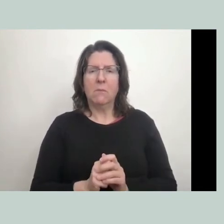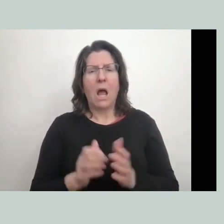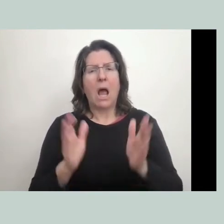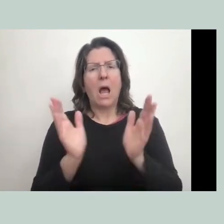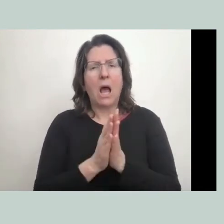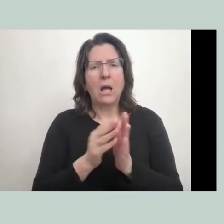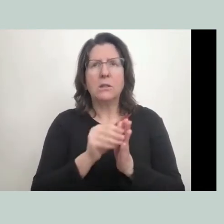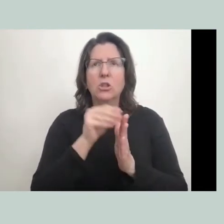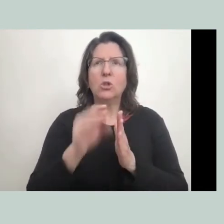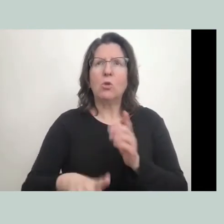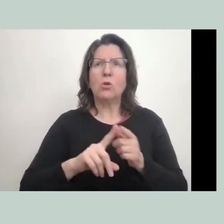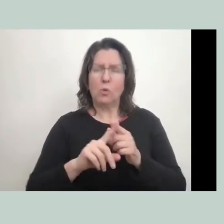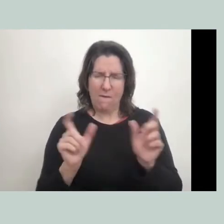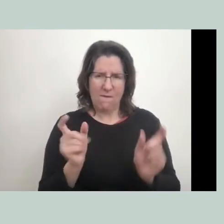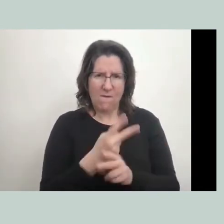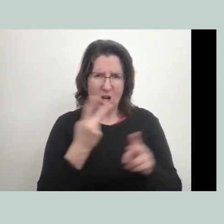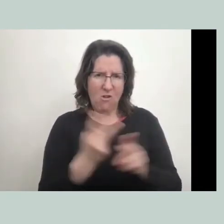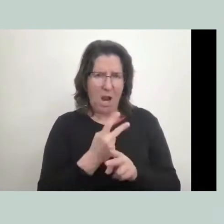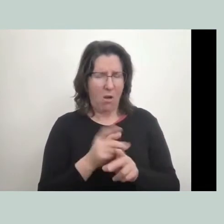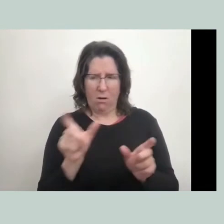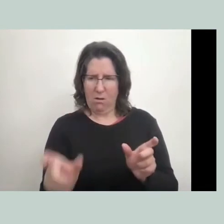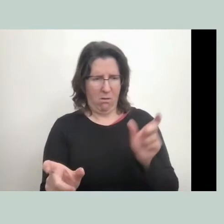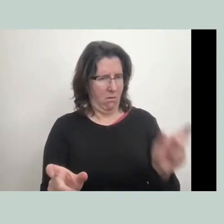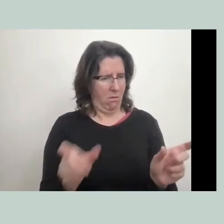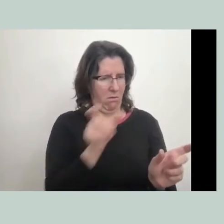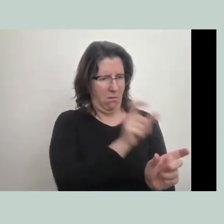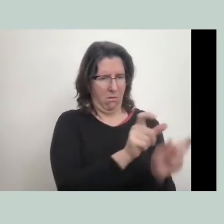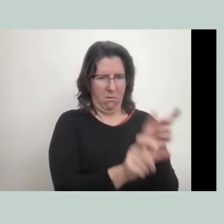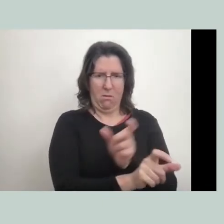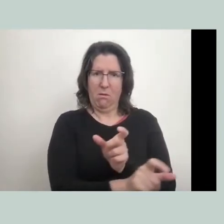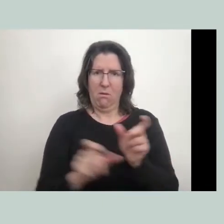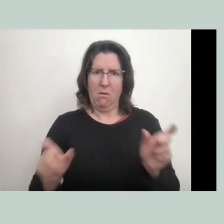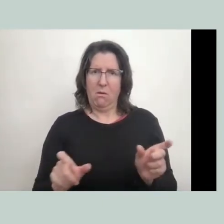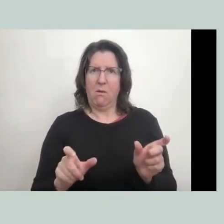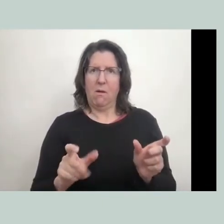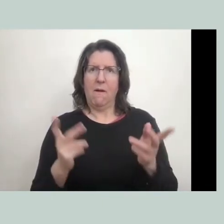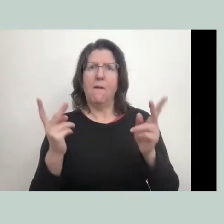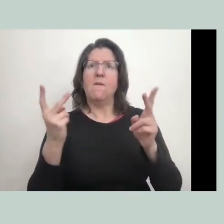You have the students work on the text and try to figure out what the original sequence could have been.